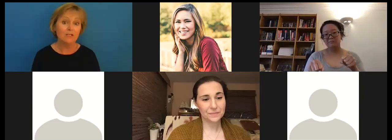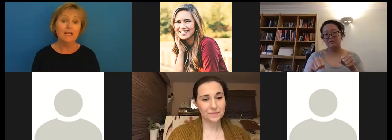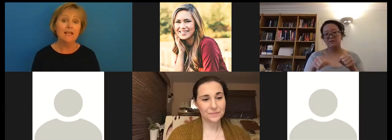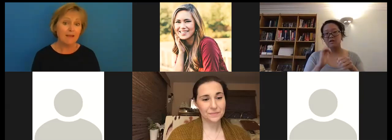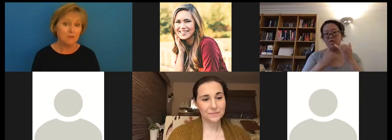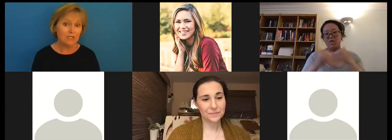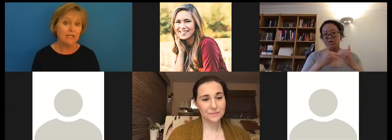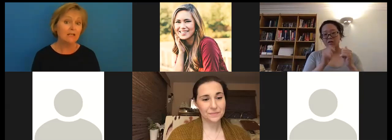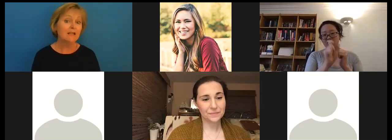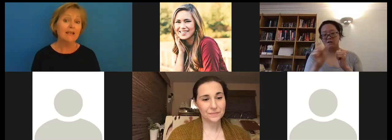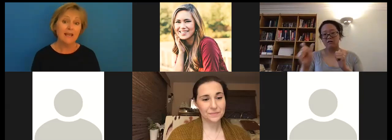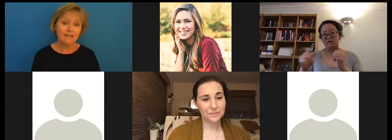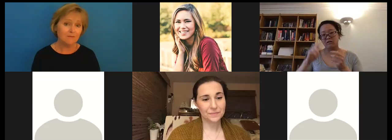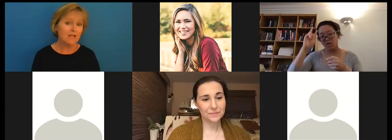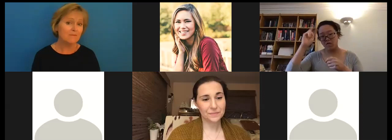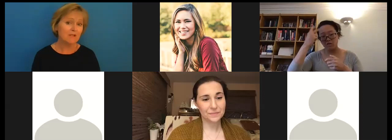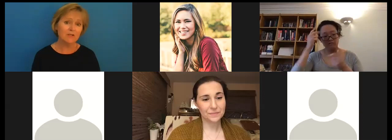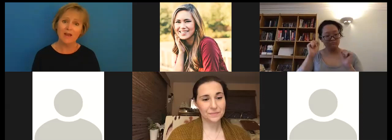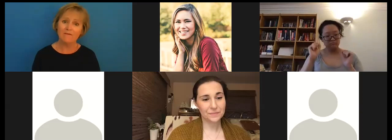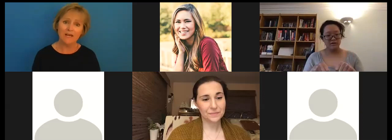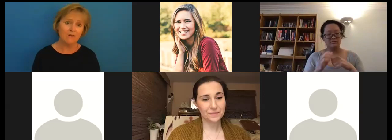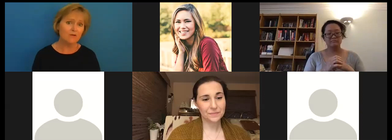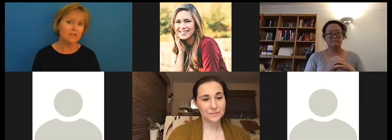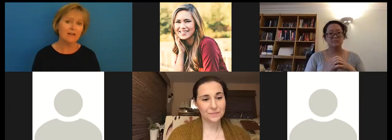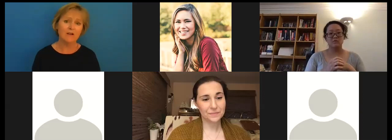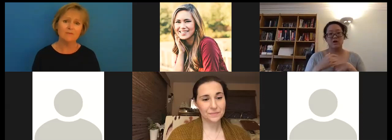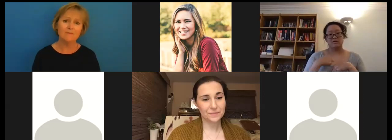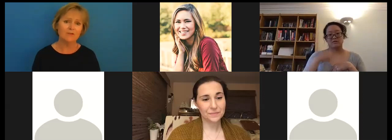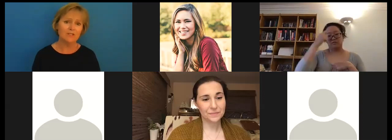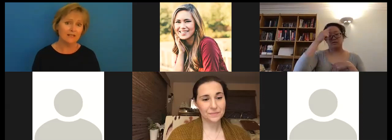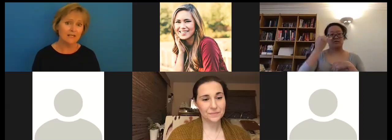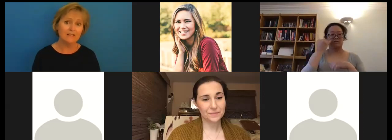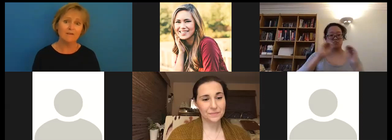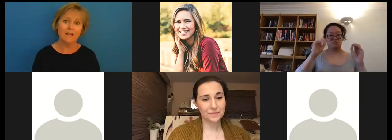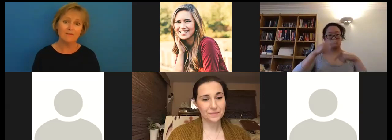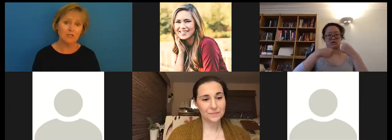Captioning can sometimes also have errors and cause misunderstandings if the captioning